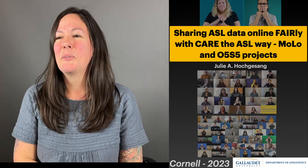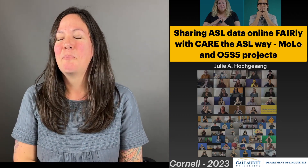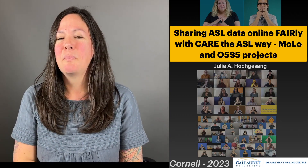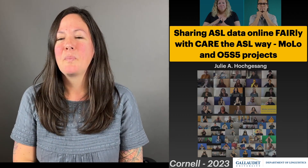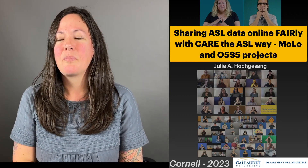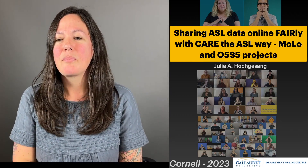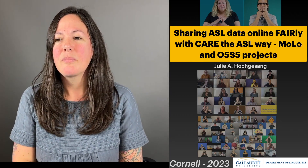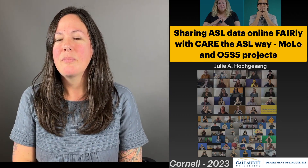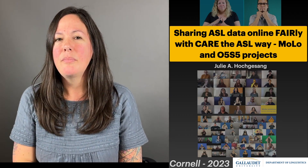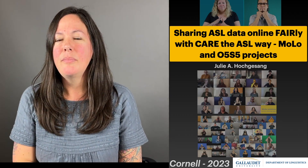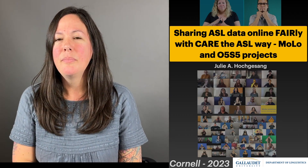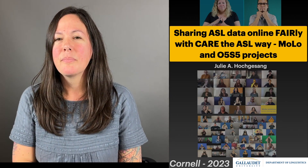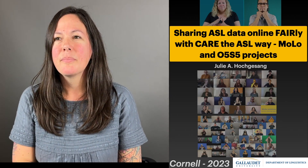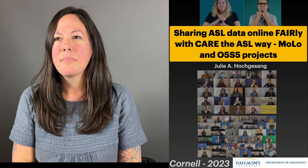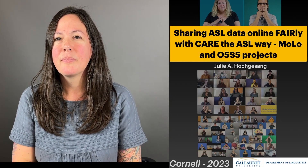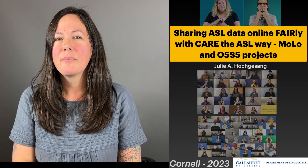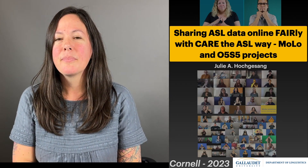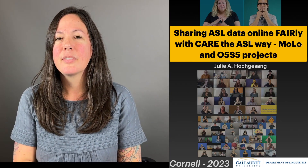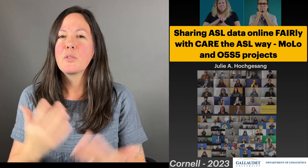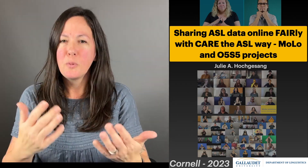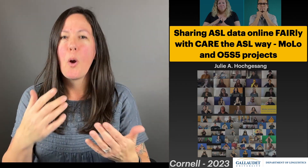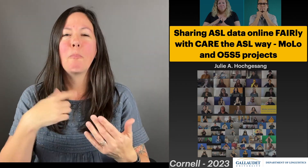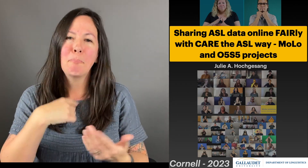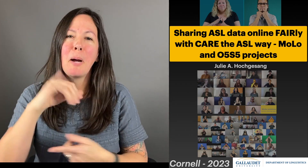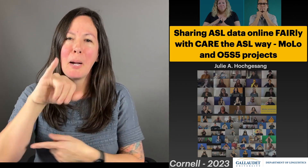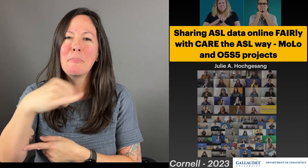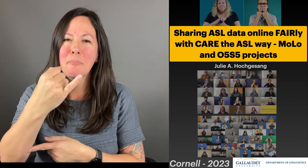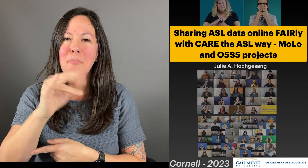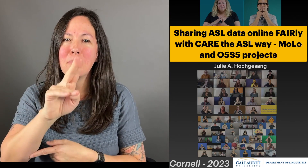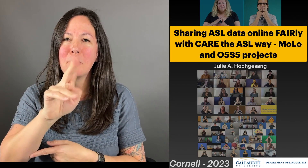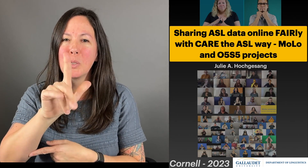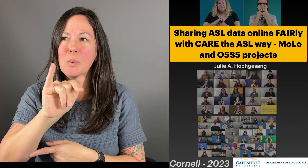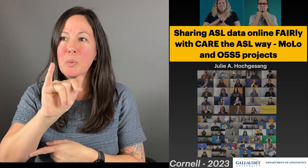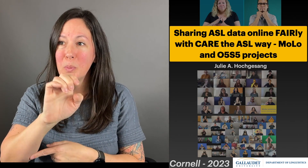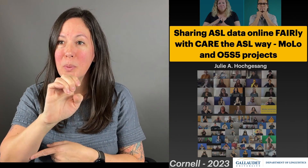I've known Brenda for a while now and I'm happy to see her again.